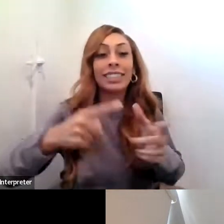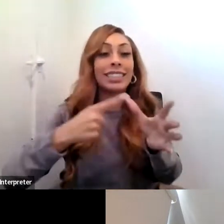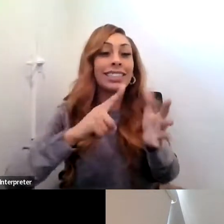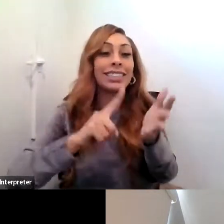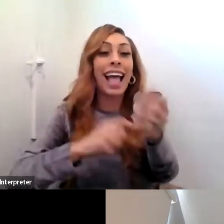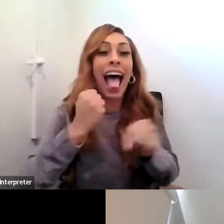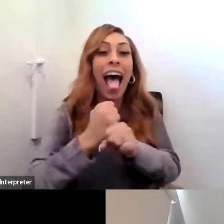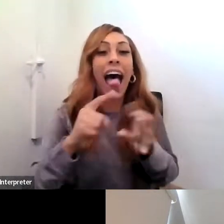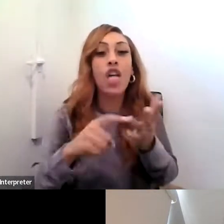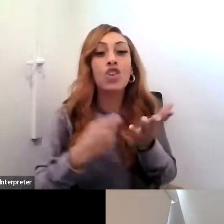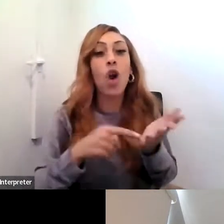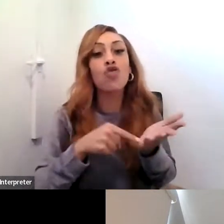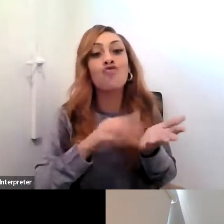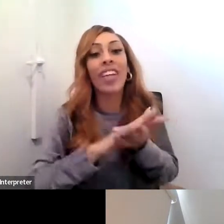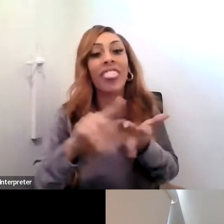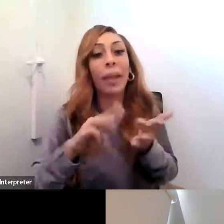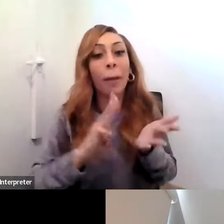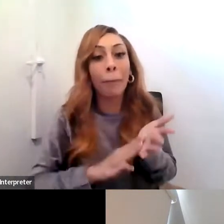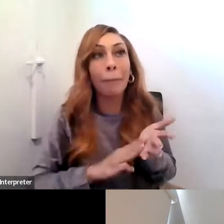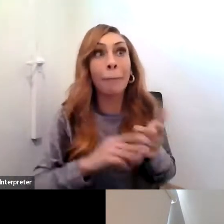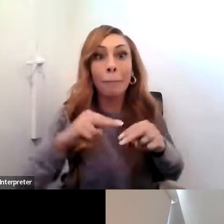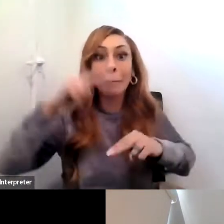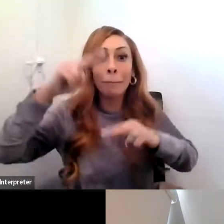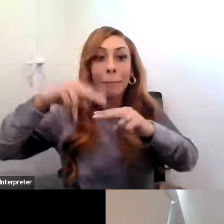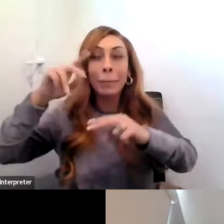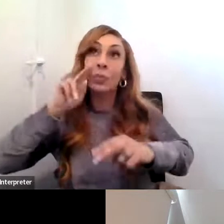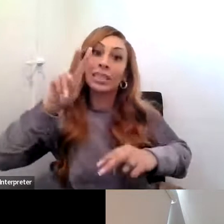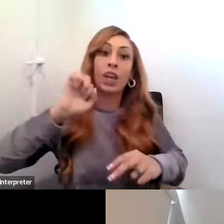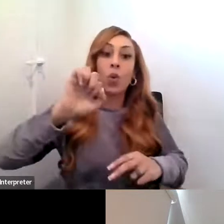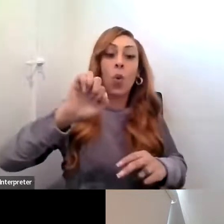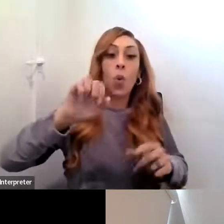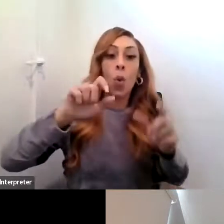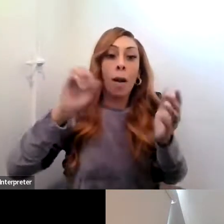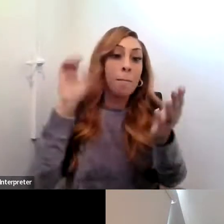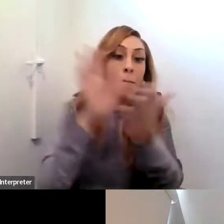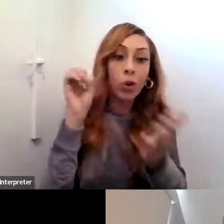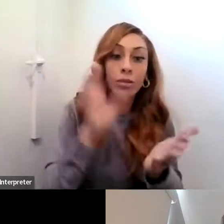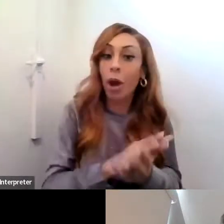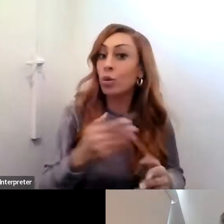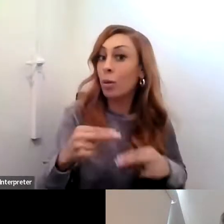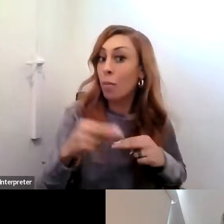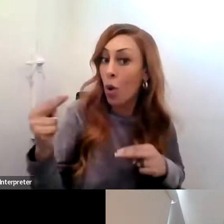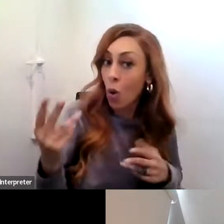So I could talk about that much more, but access considerations are going to be benefitting